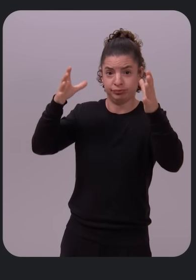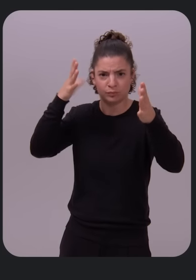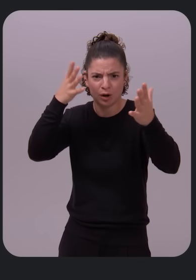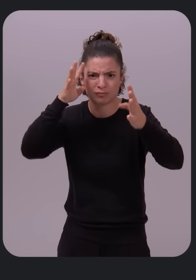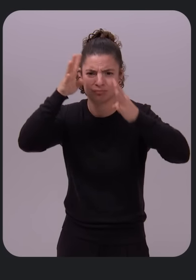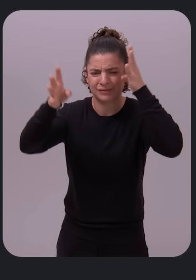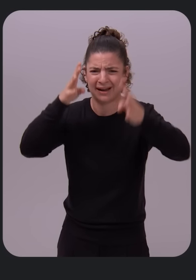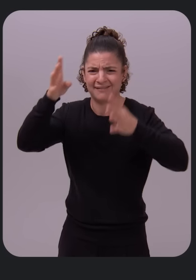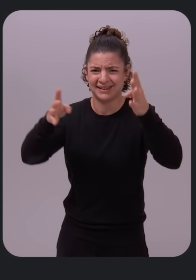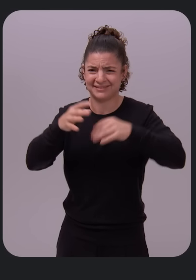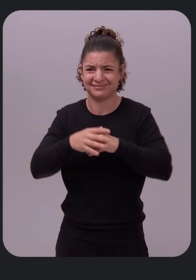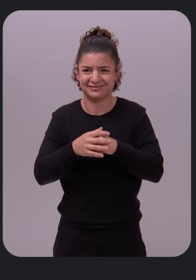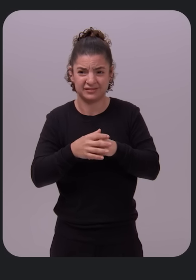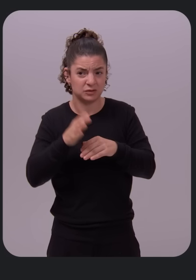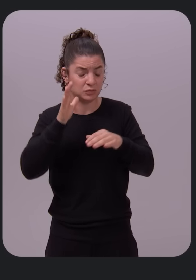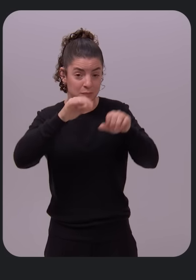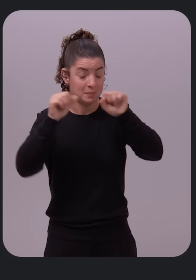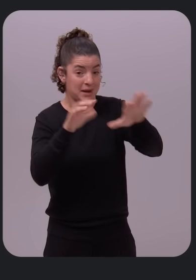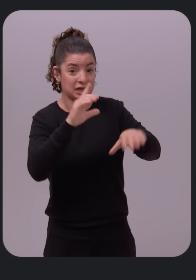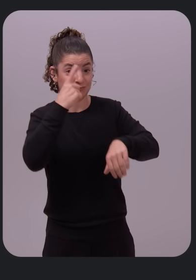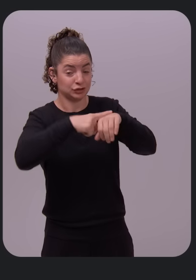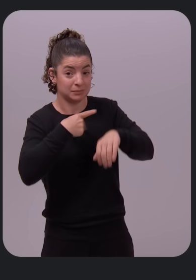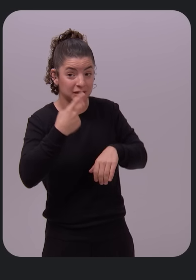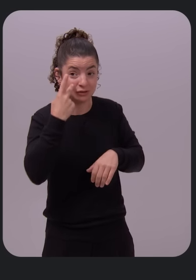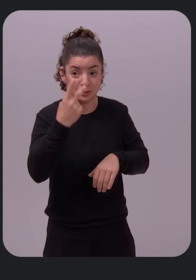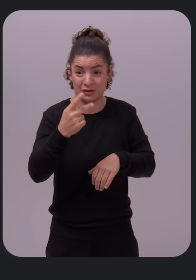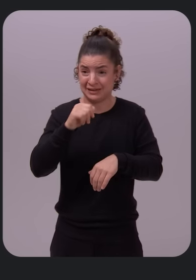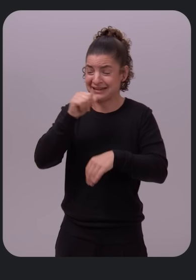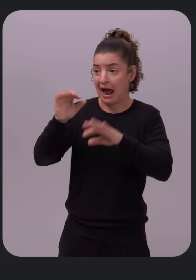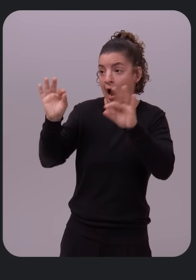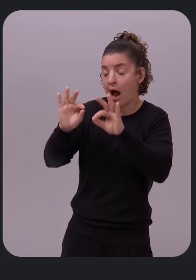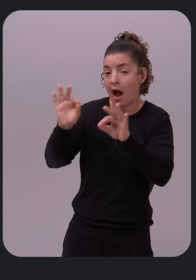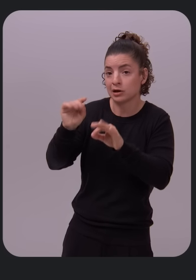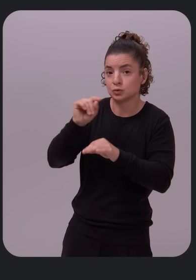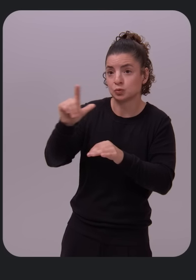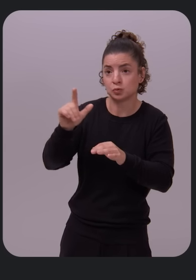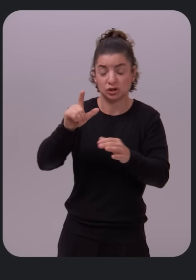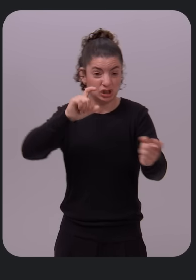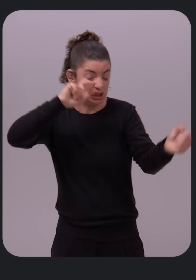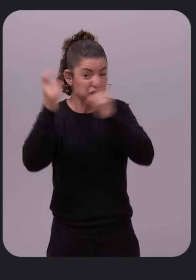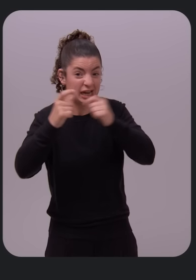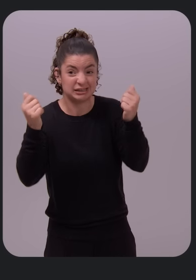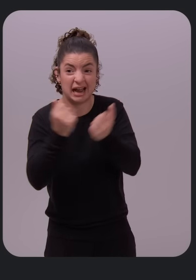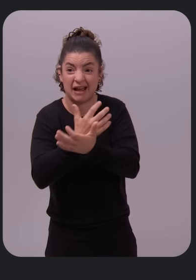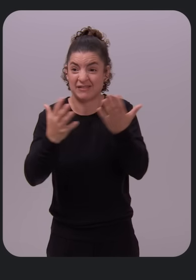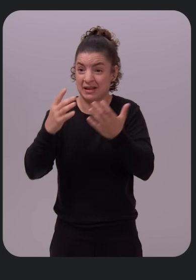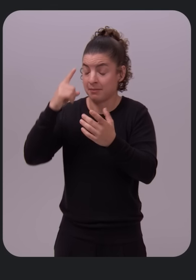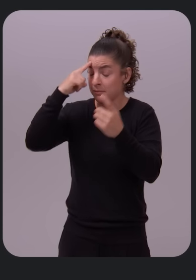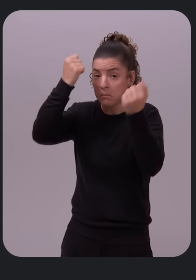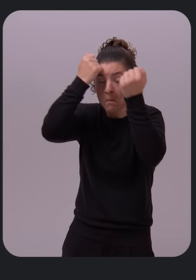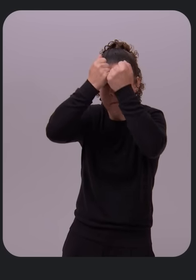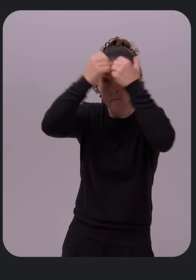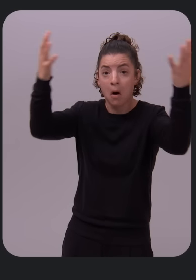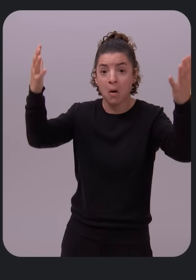It was magic the first time I saw this. This isn't just another tool. It's a game changer. This is just, like, mind-blowing to me. The potential is almost limitless.